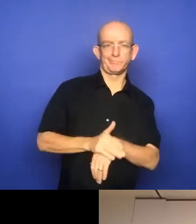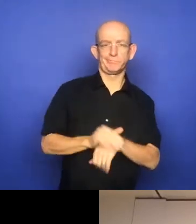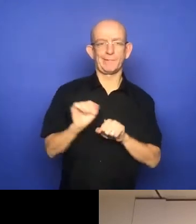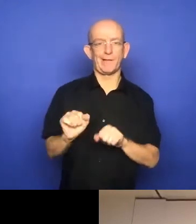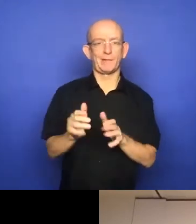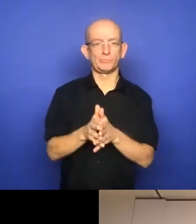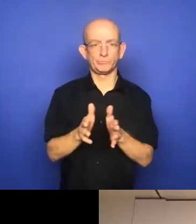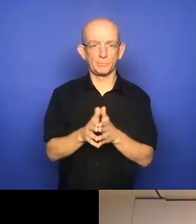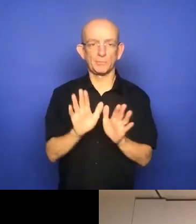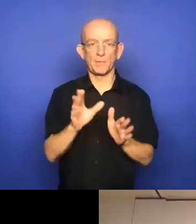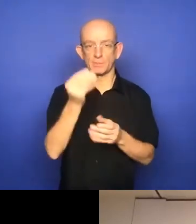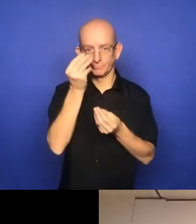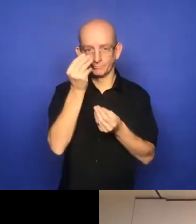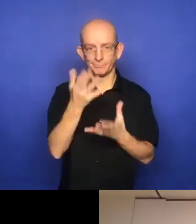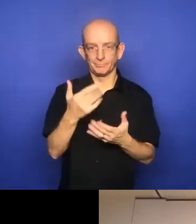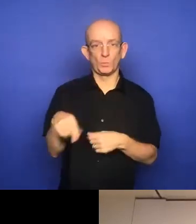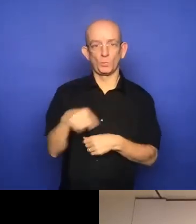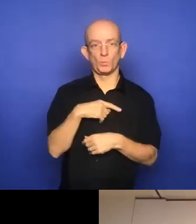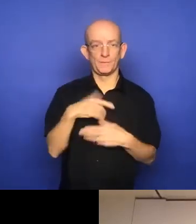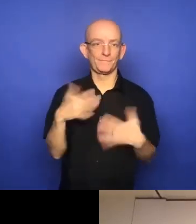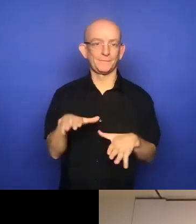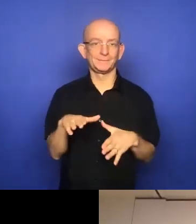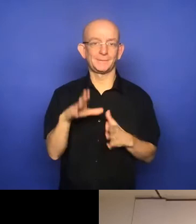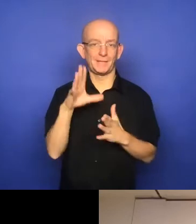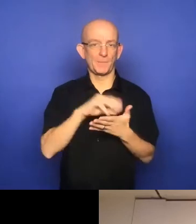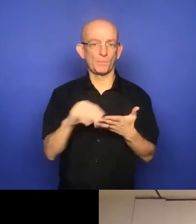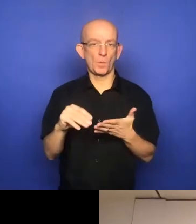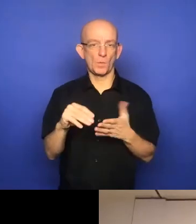. >> CHAIR: Thank you very